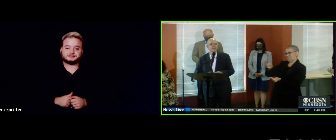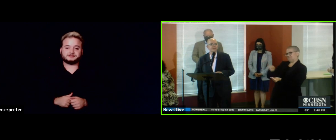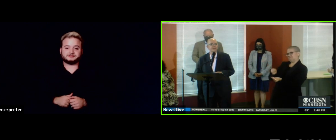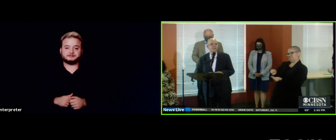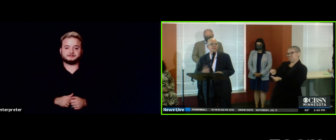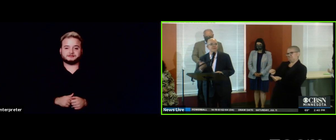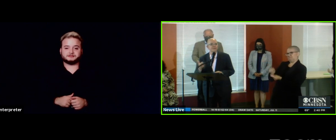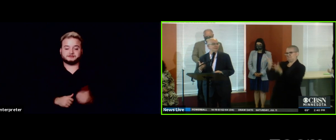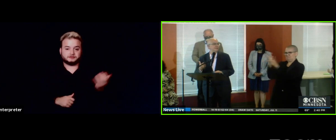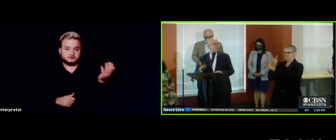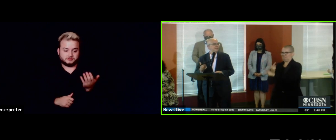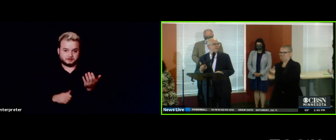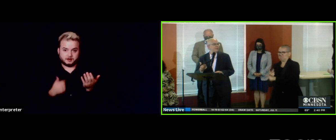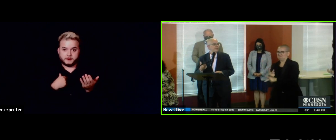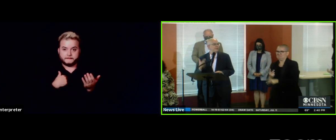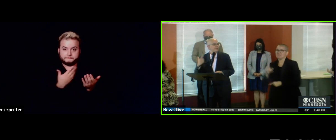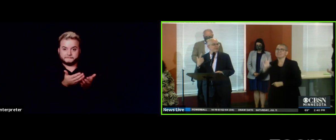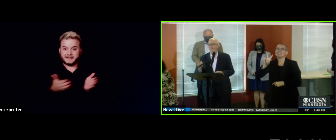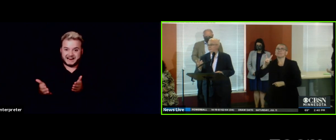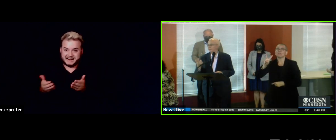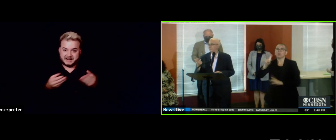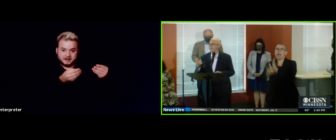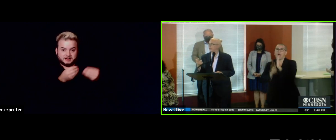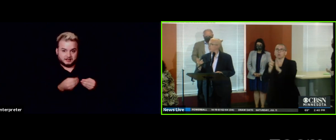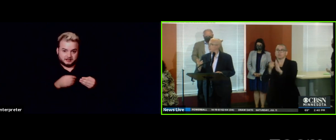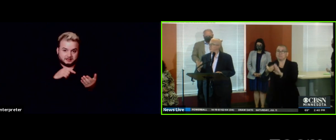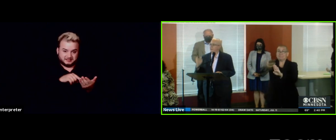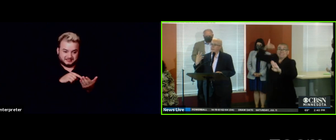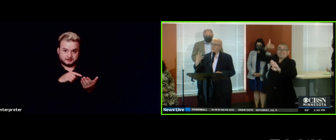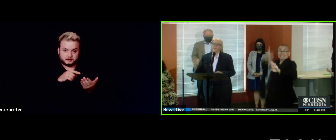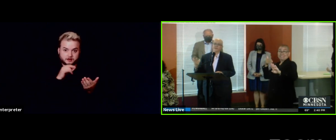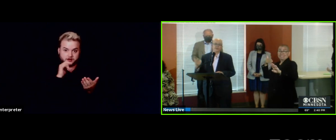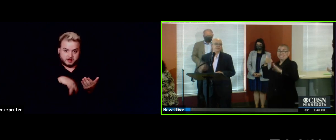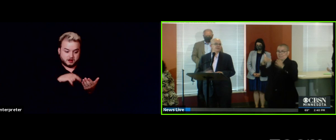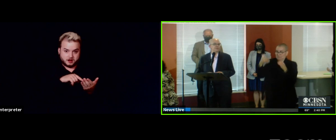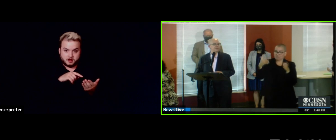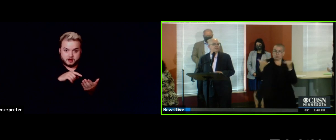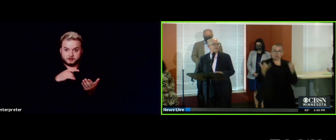is to nimbleness and to learning from our partners and to listening to communities that